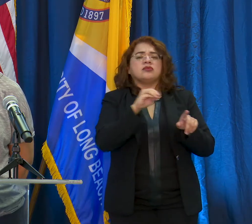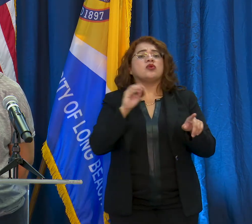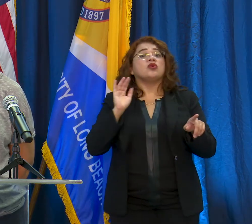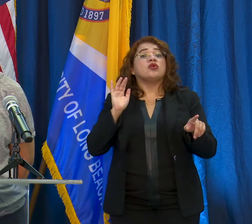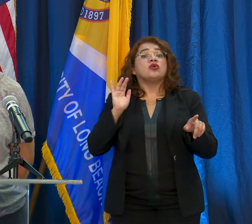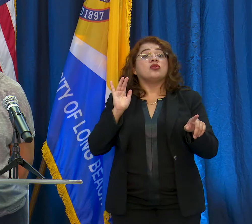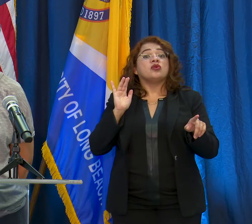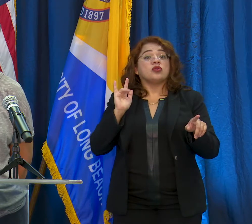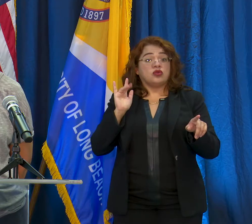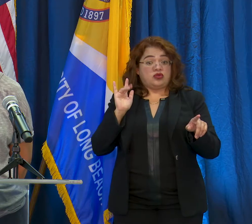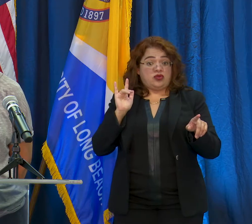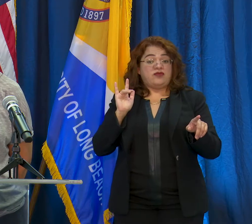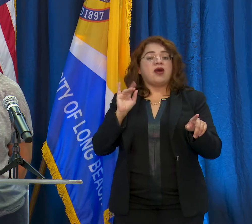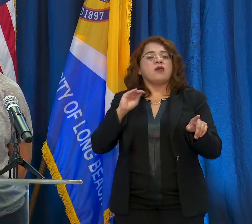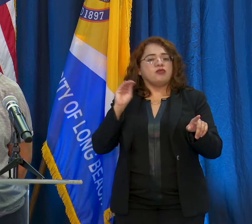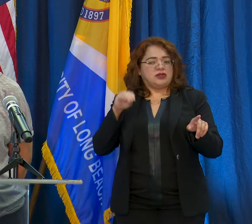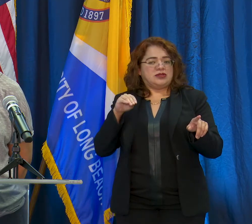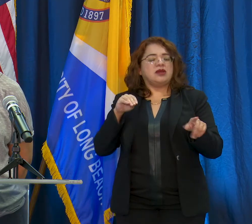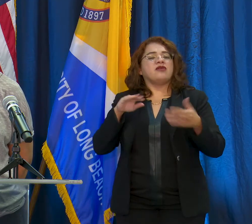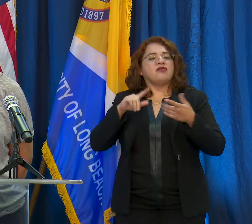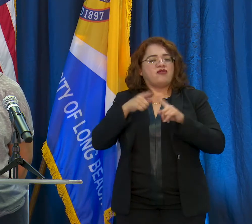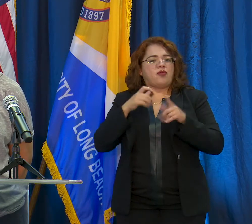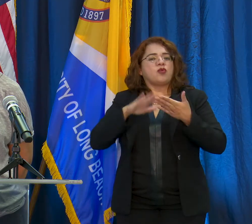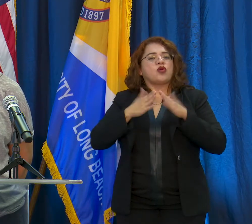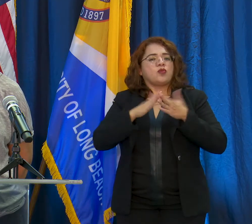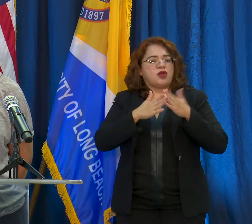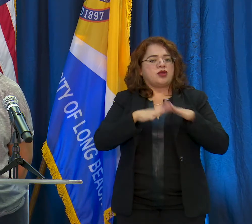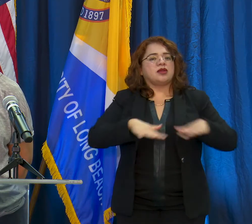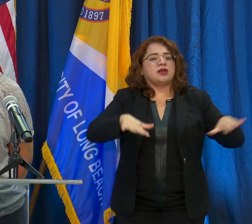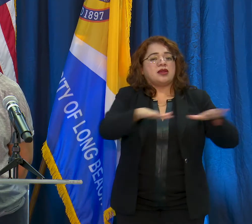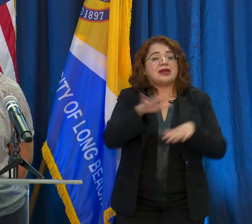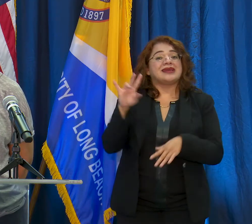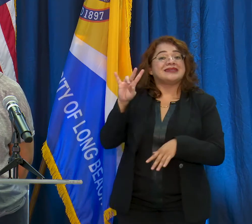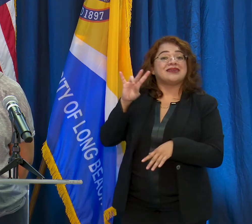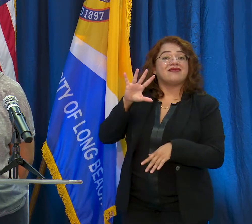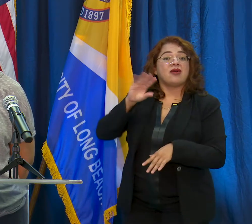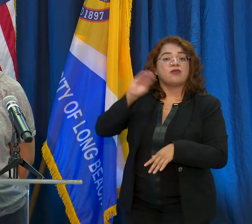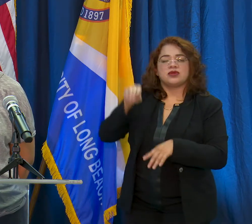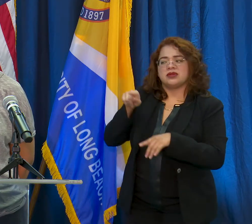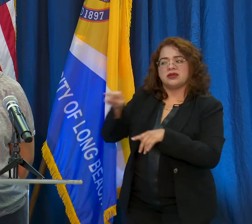were community members and 75% were among those